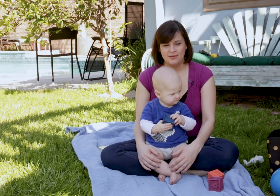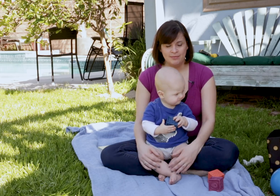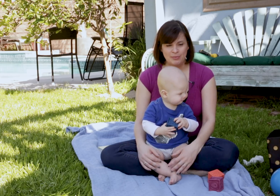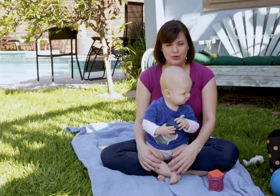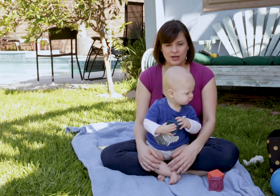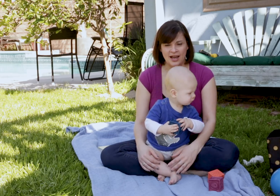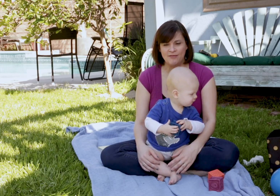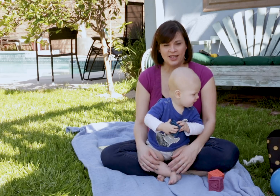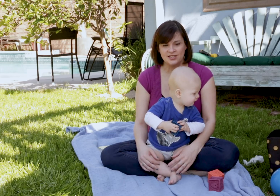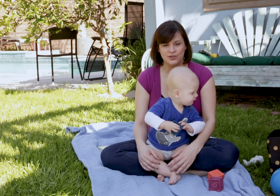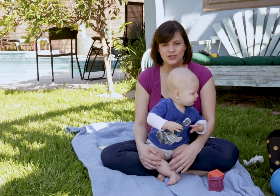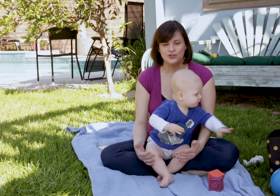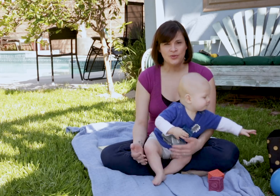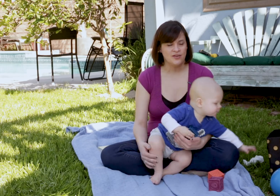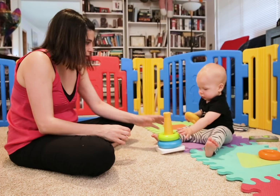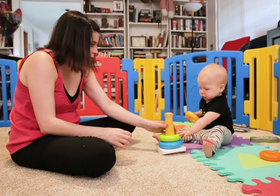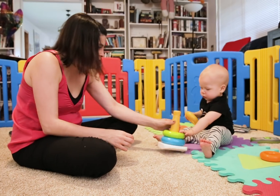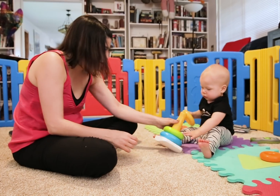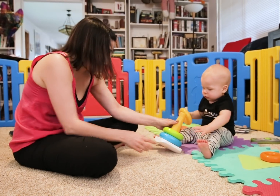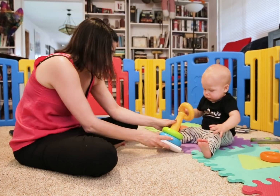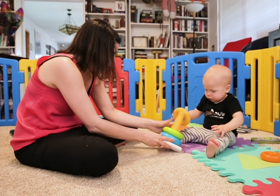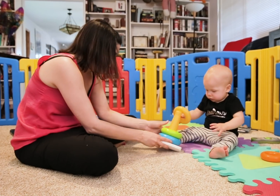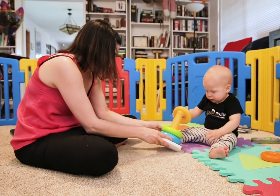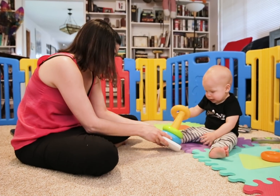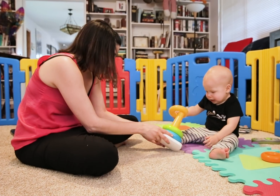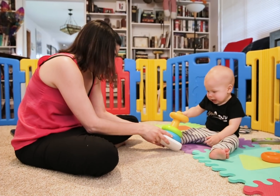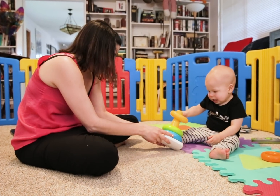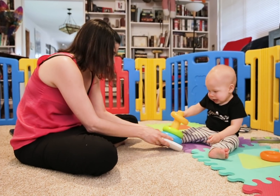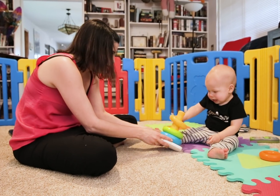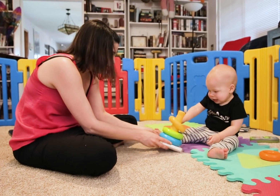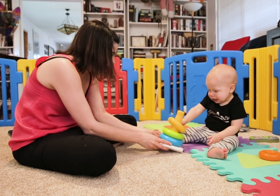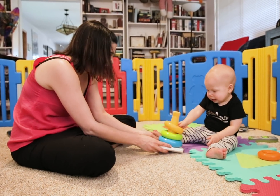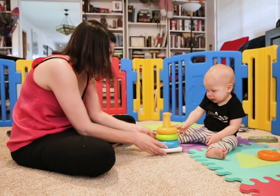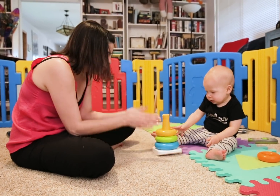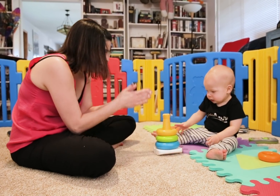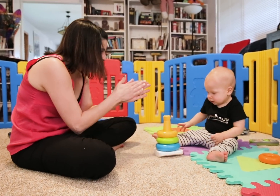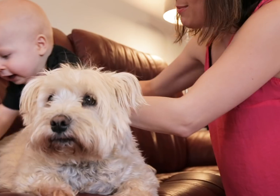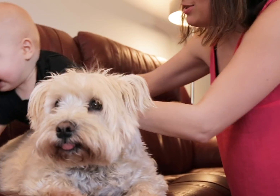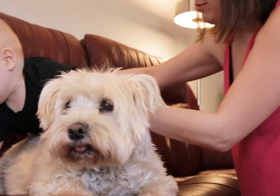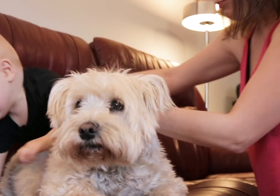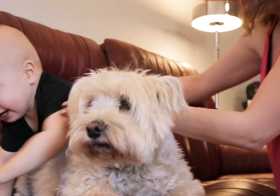and people who are advocates for children with hearing loss. That's one of the reasons why I'm really interested in learning ASL is just to give him another tool,